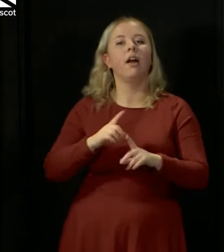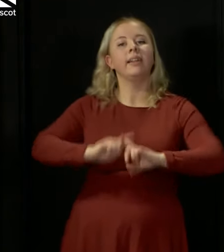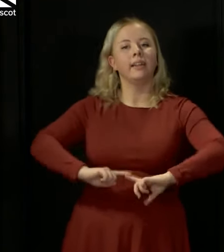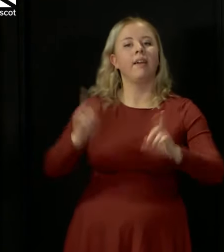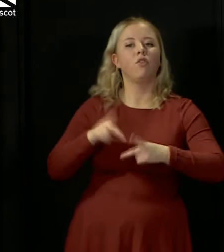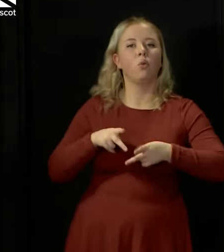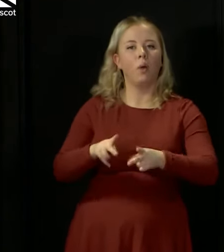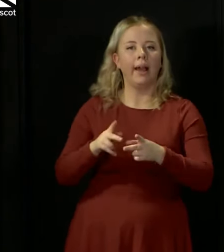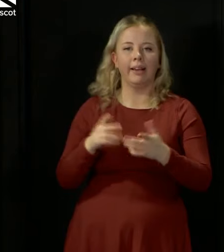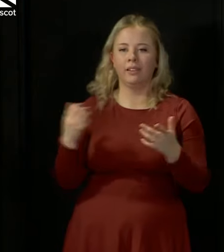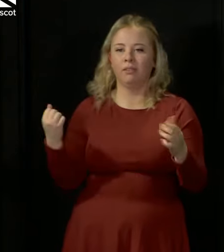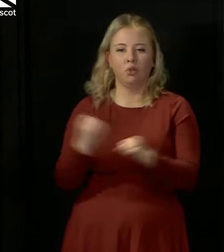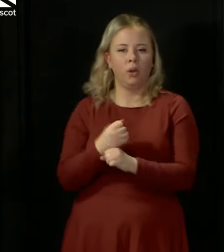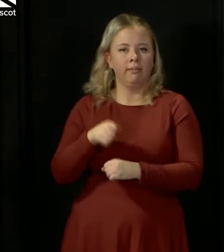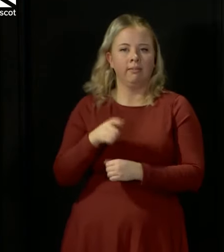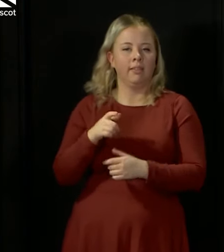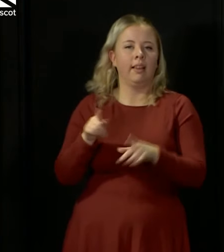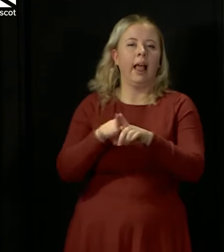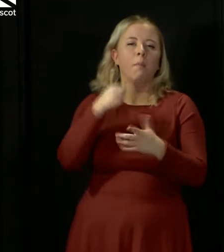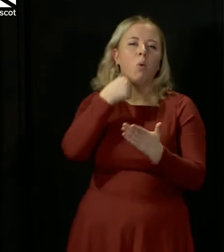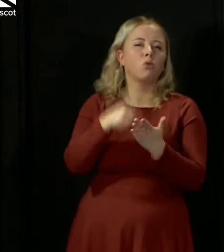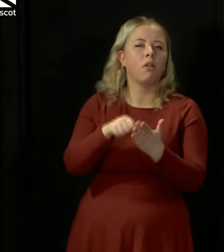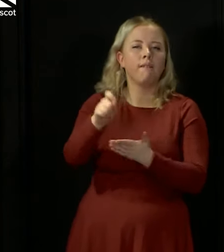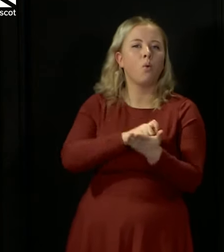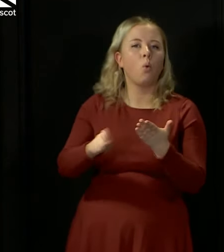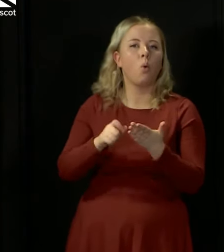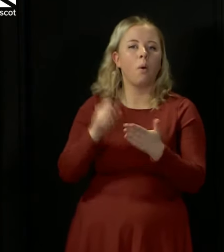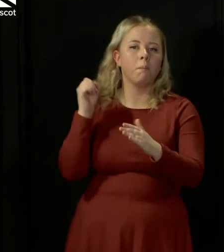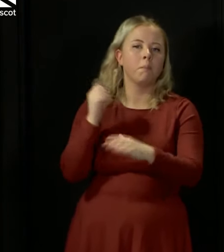the election, postal voting, for example, but the election is still quite a long way